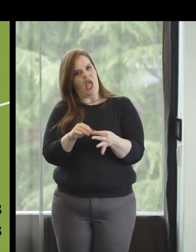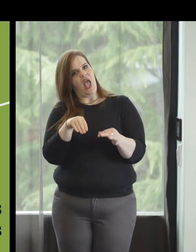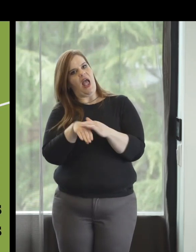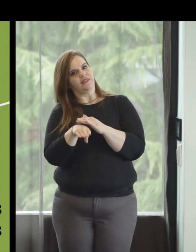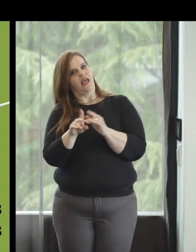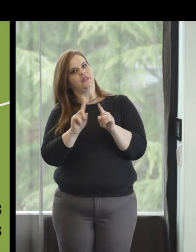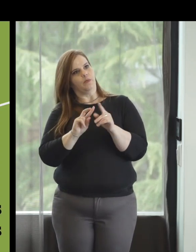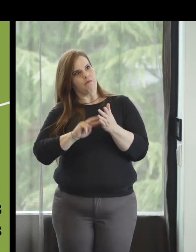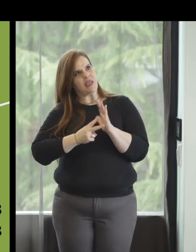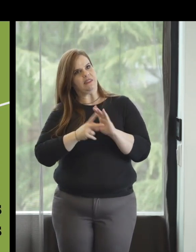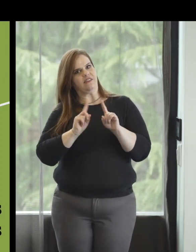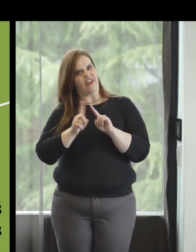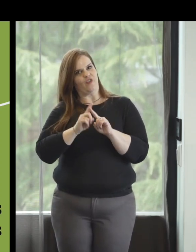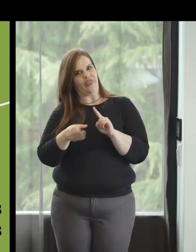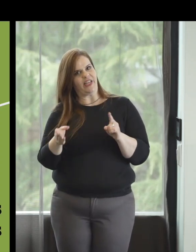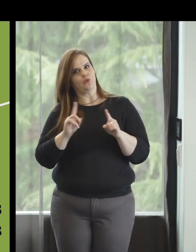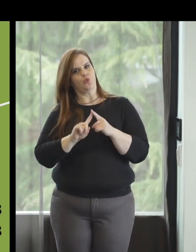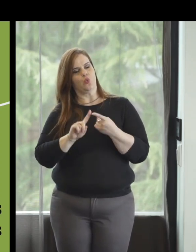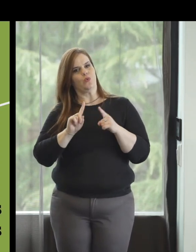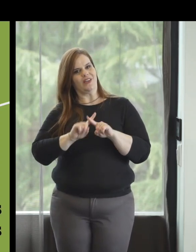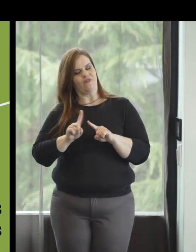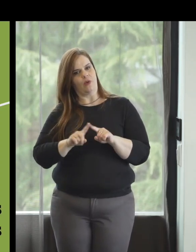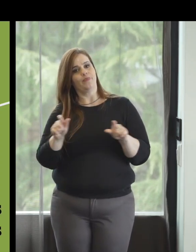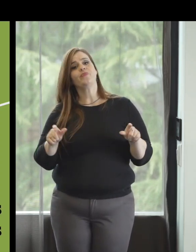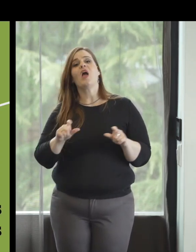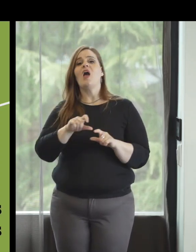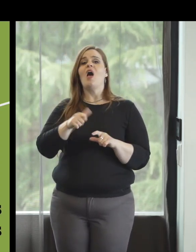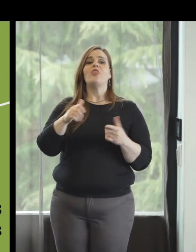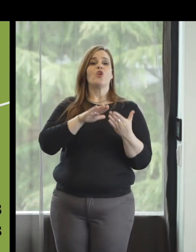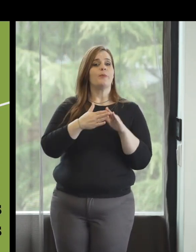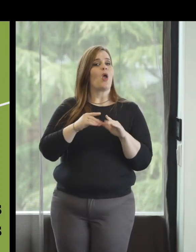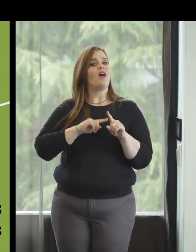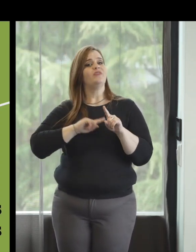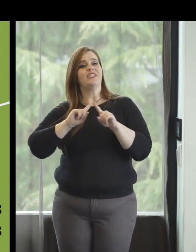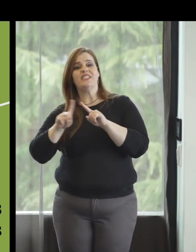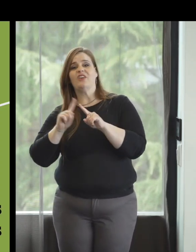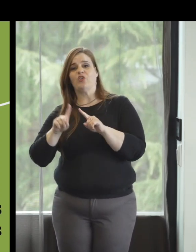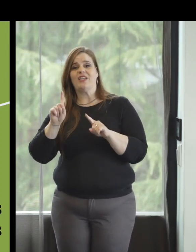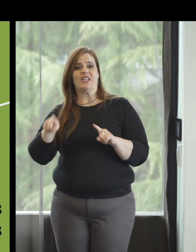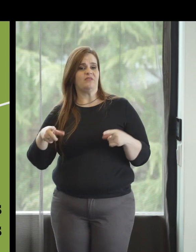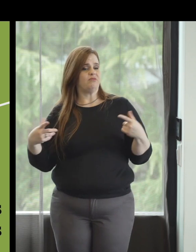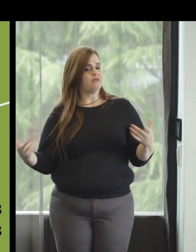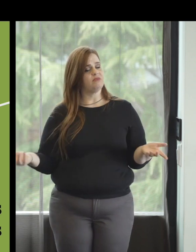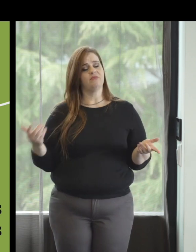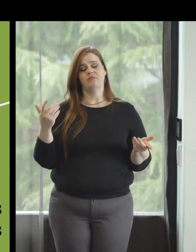communities have different access priorities. We kind of addressed that in answering the question that David